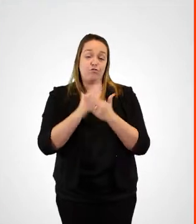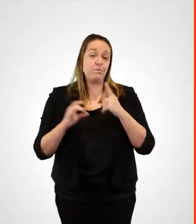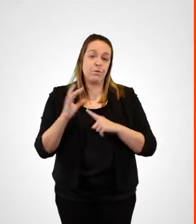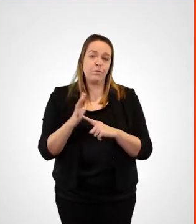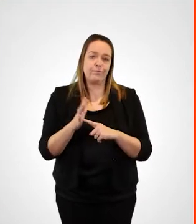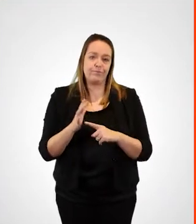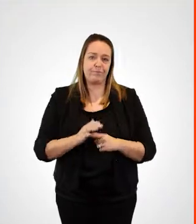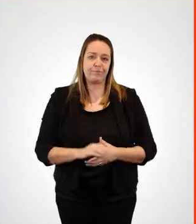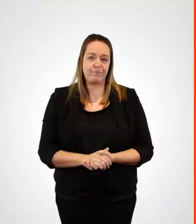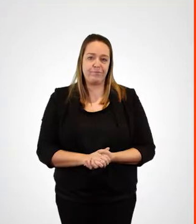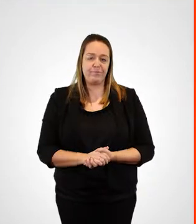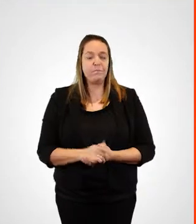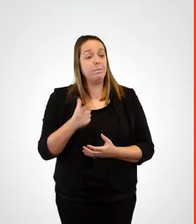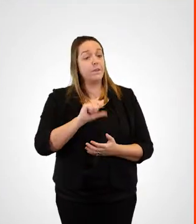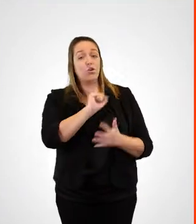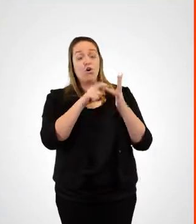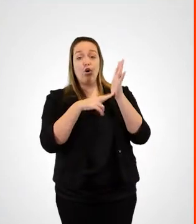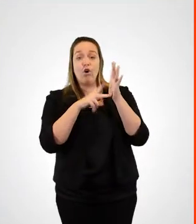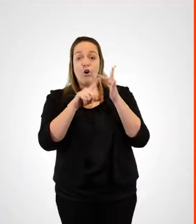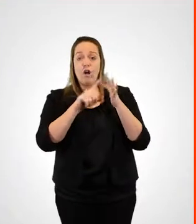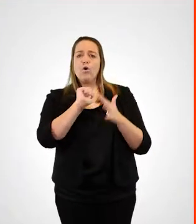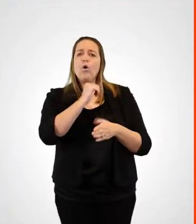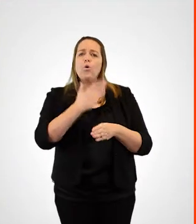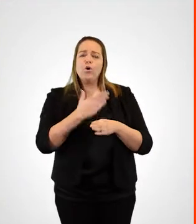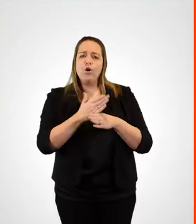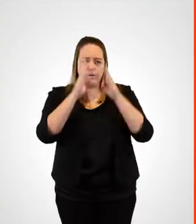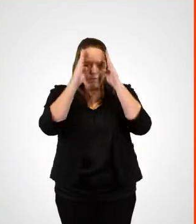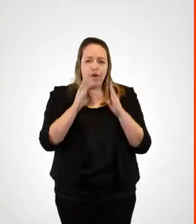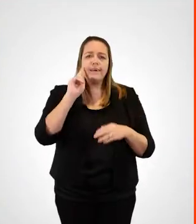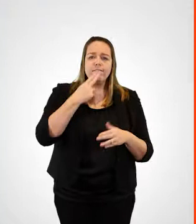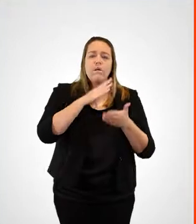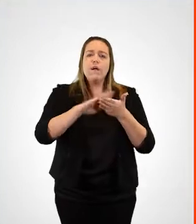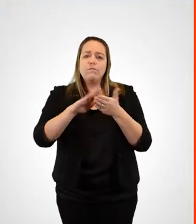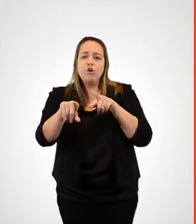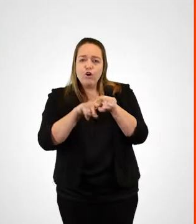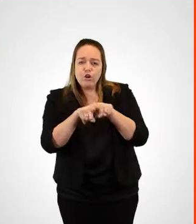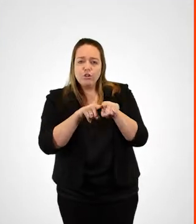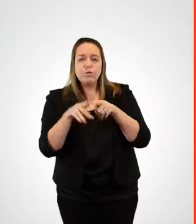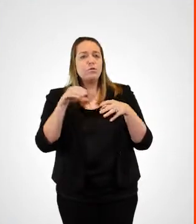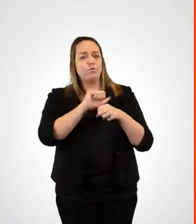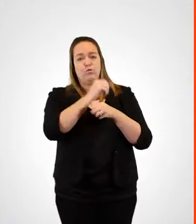And because Connie's work has focused more on deaf and hard of hearing learners in terms of her job at her university,